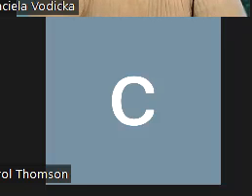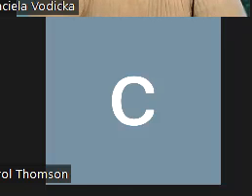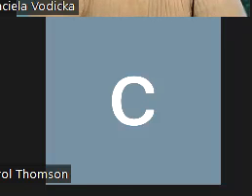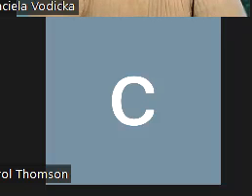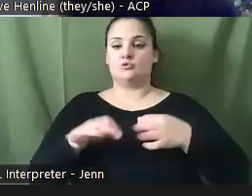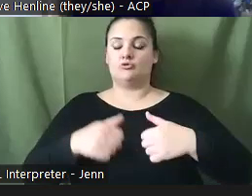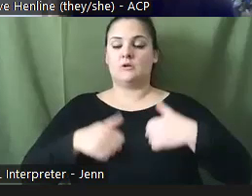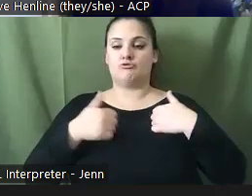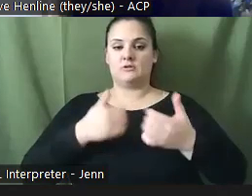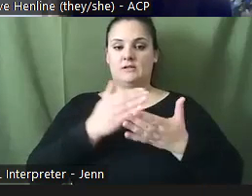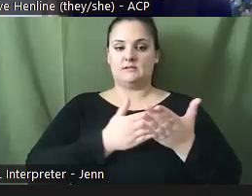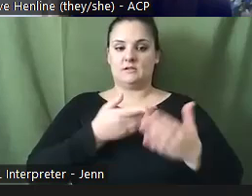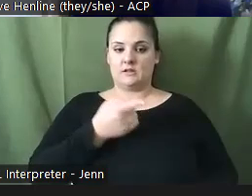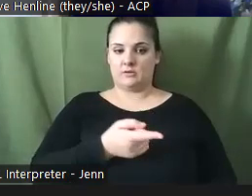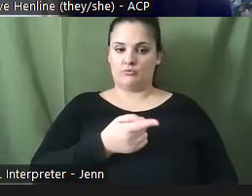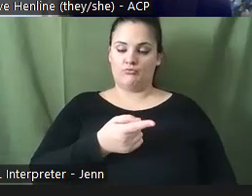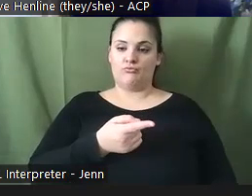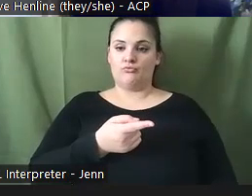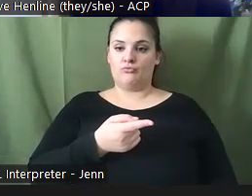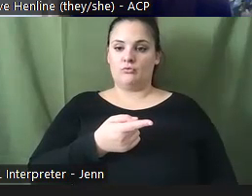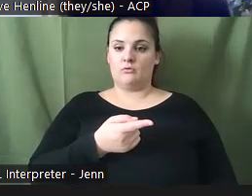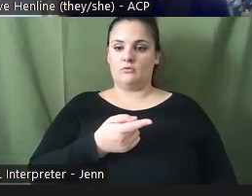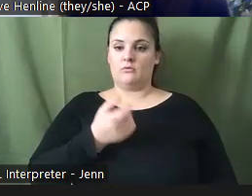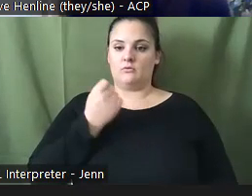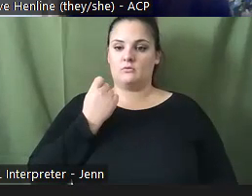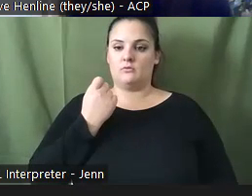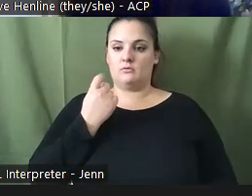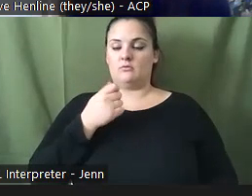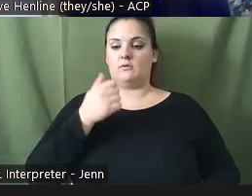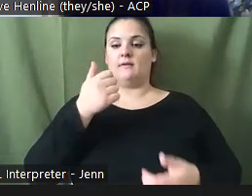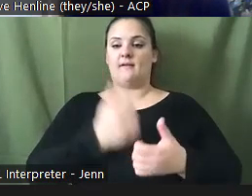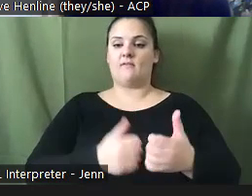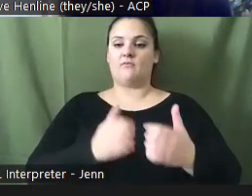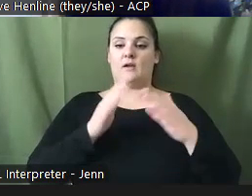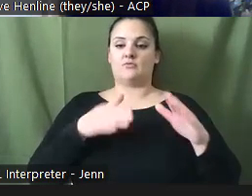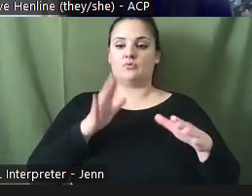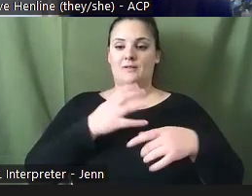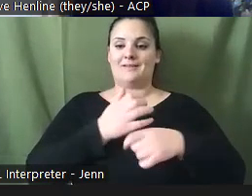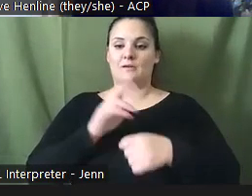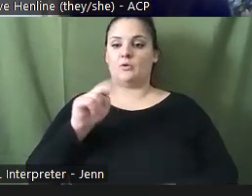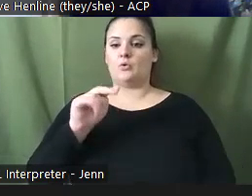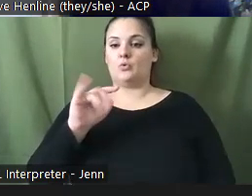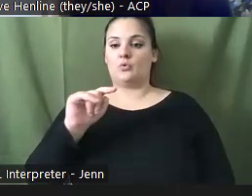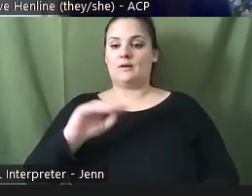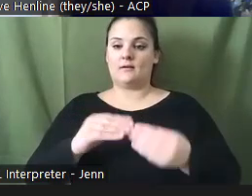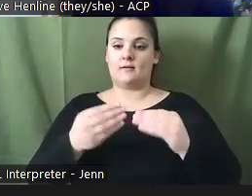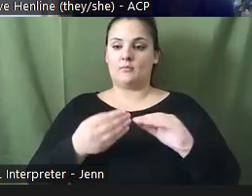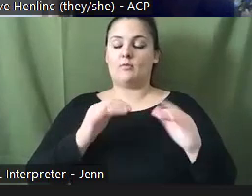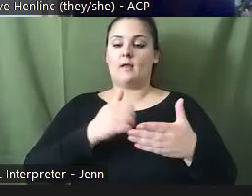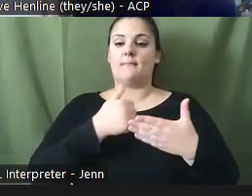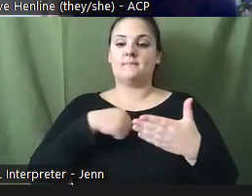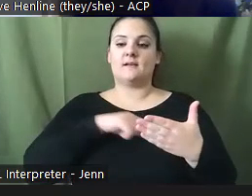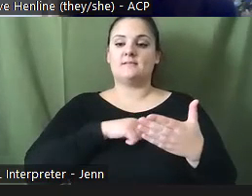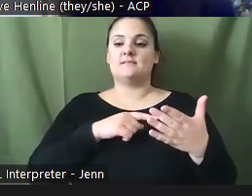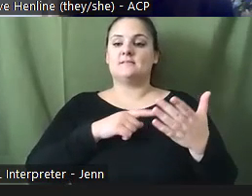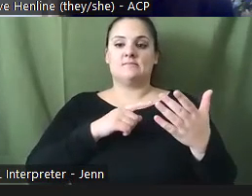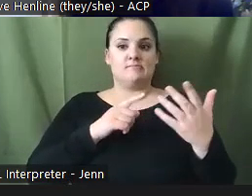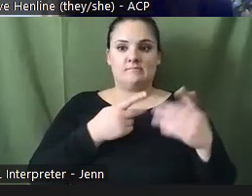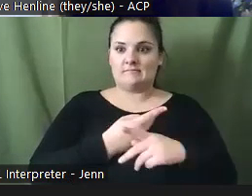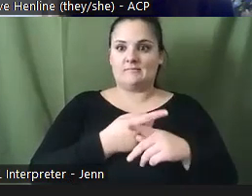Every household receives a unit number that helps us sort their mail a little bit quicker and